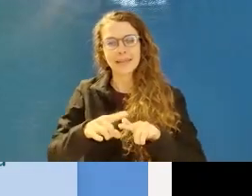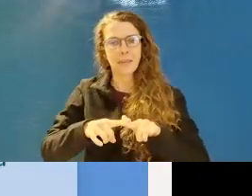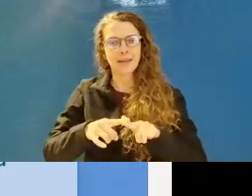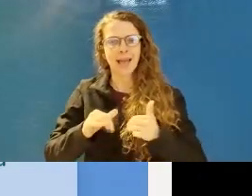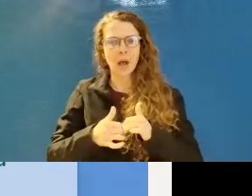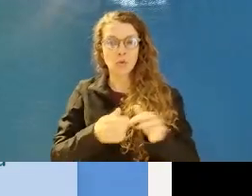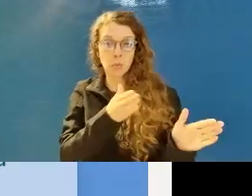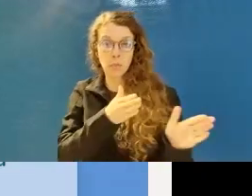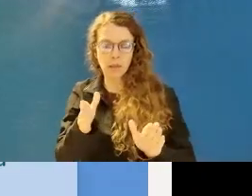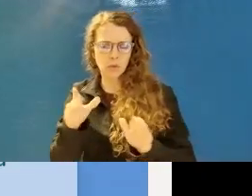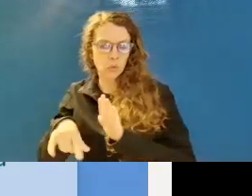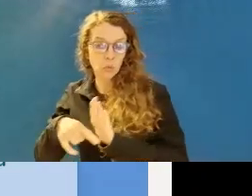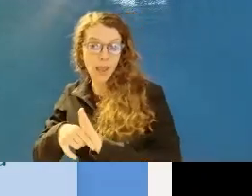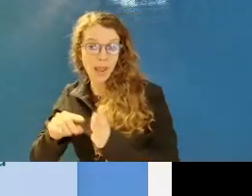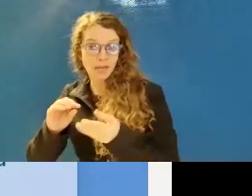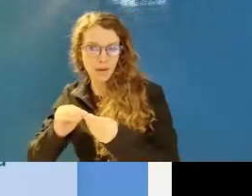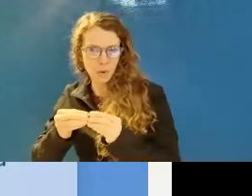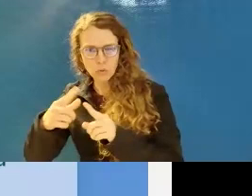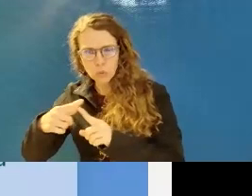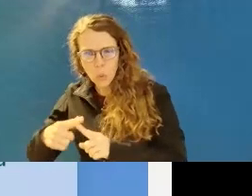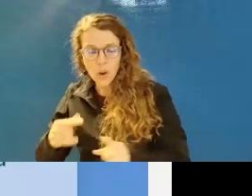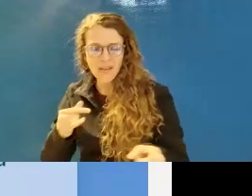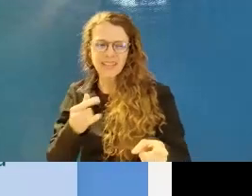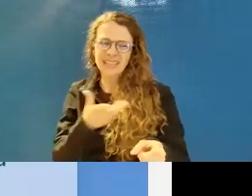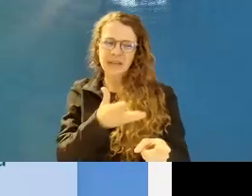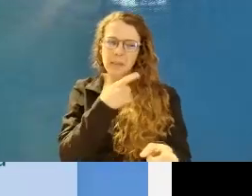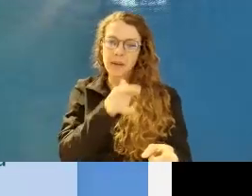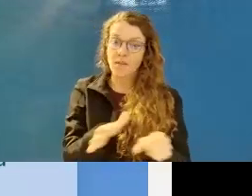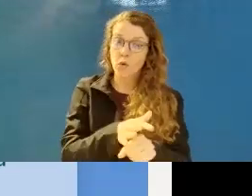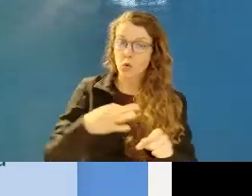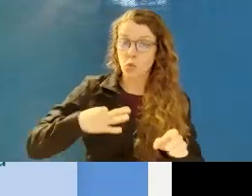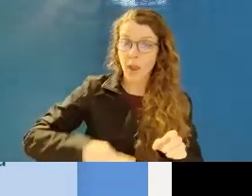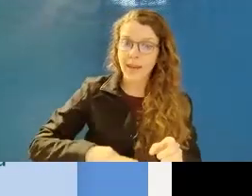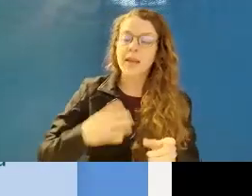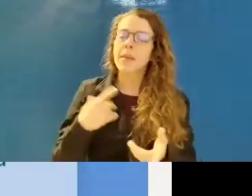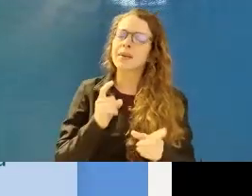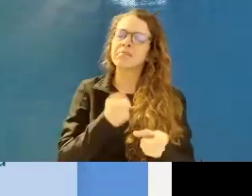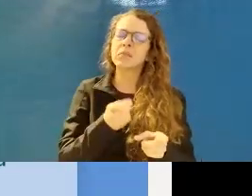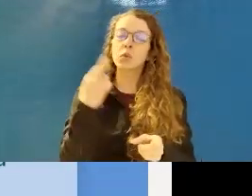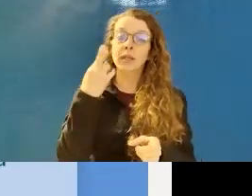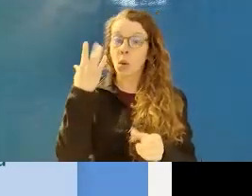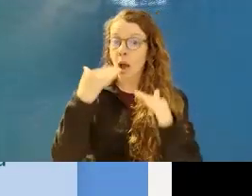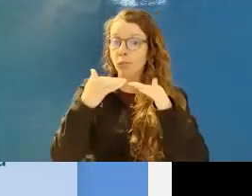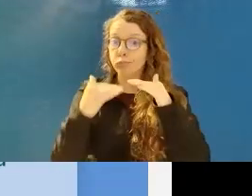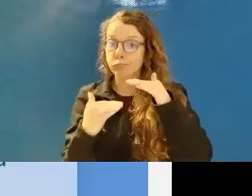You know, if you, you know, aren't going to give them the full points, maybe you want to point out the reason why, but if you're going to give them